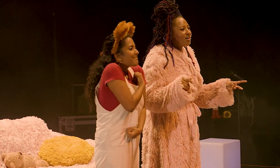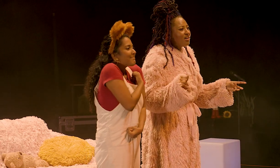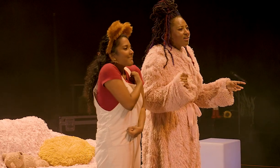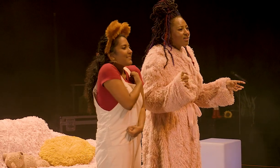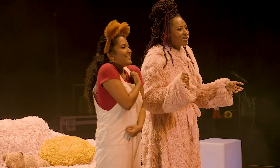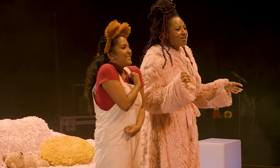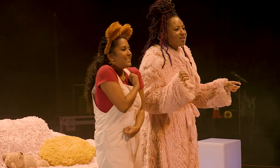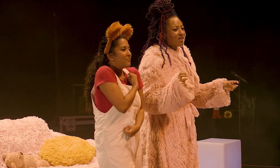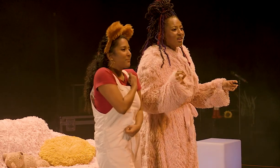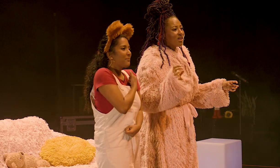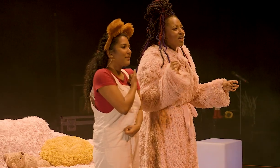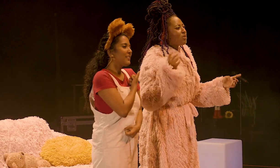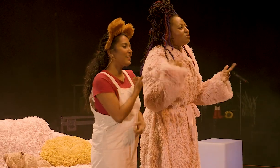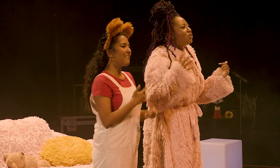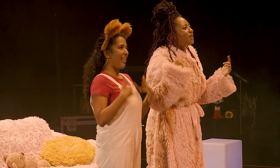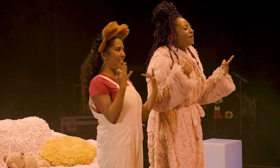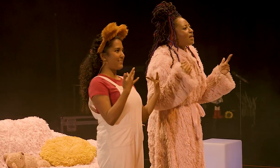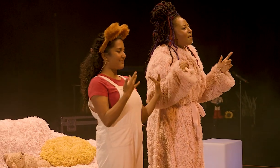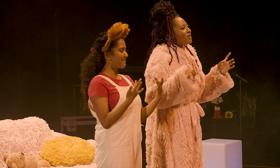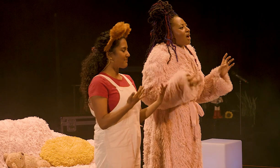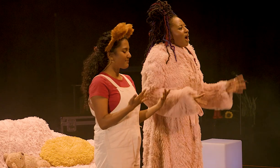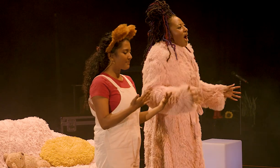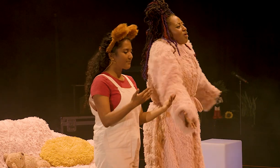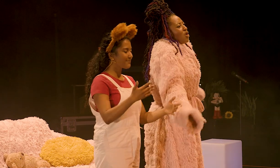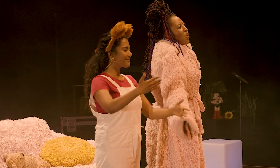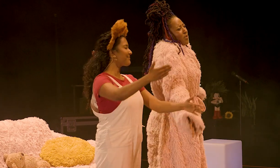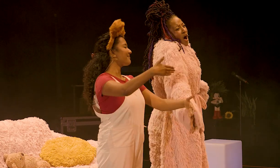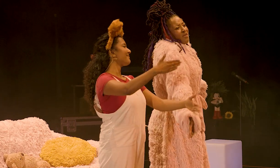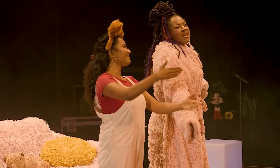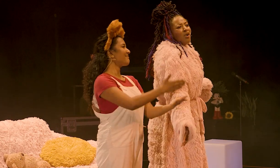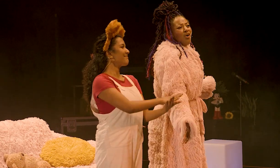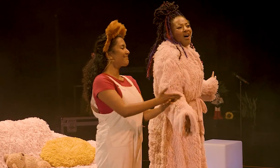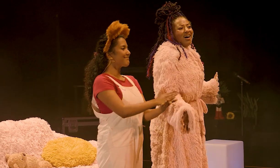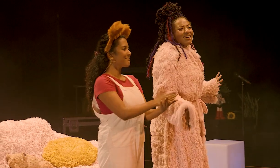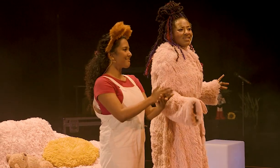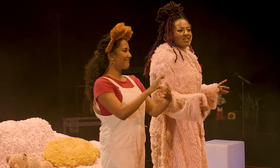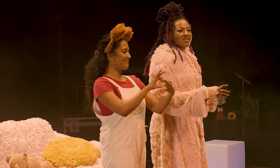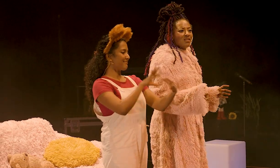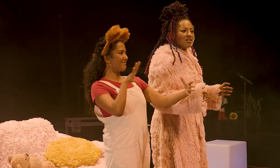It was more of a I-don't-know-where we-are-anymore hug.